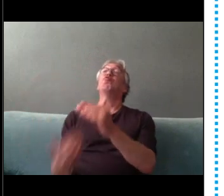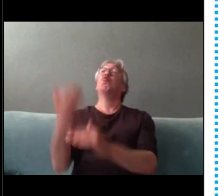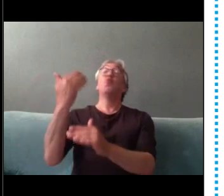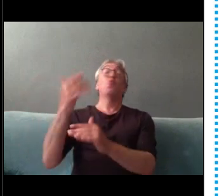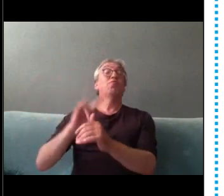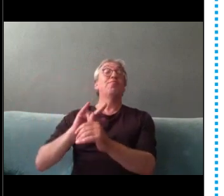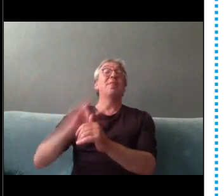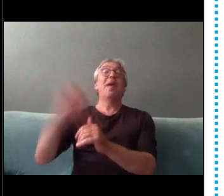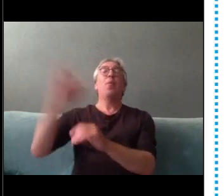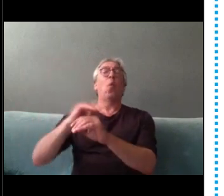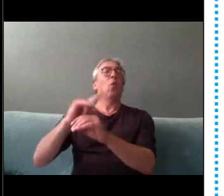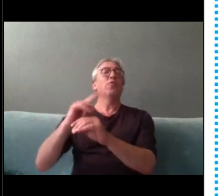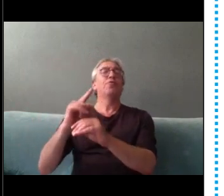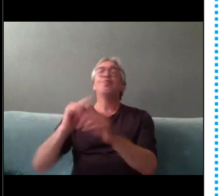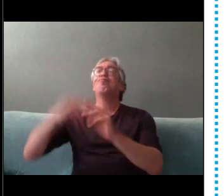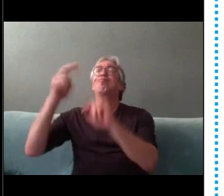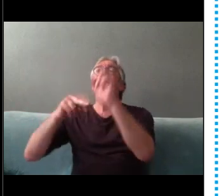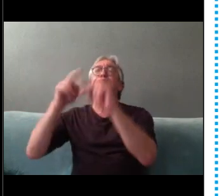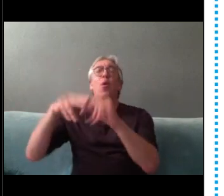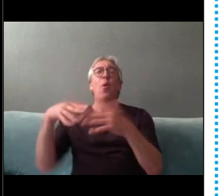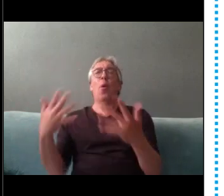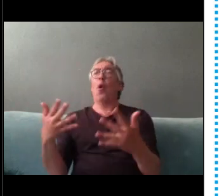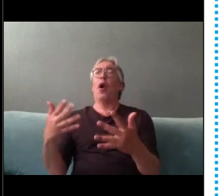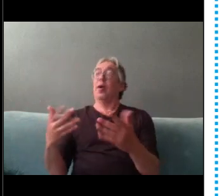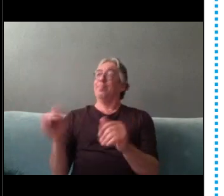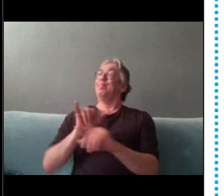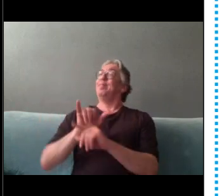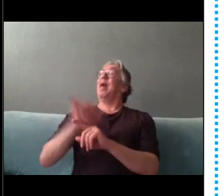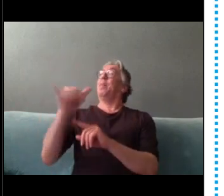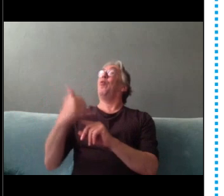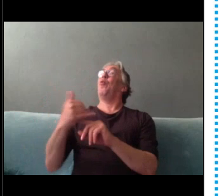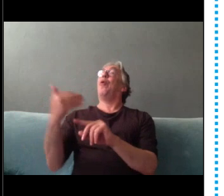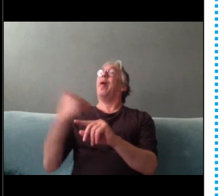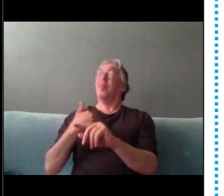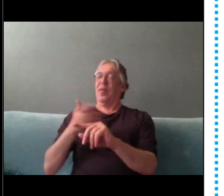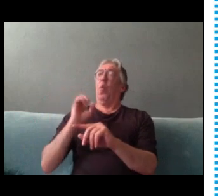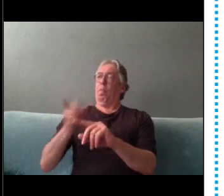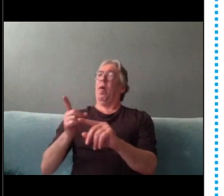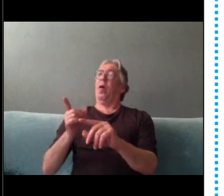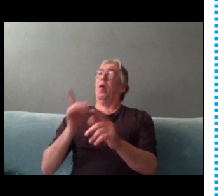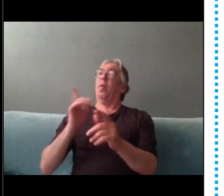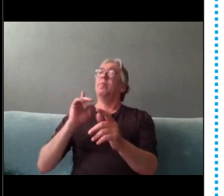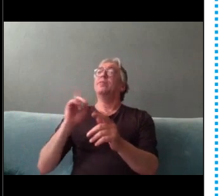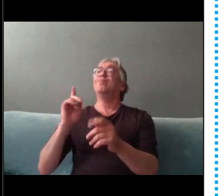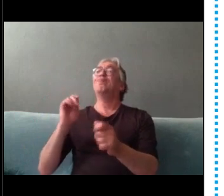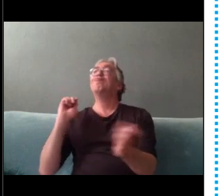how to make it accessible. So this document will be published by the end of this year.